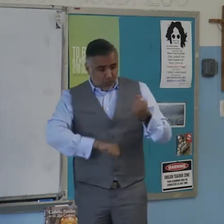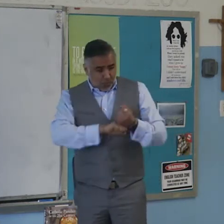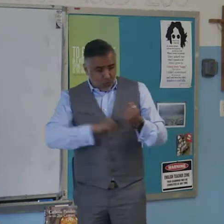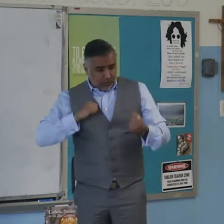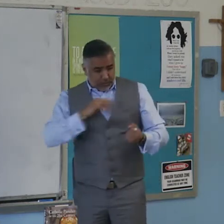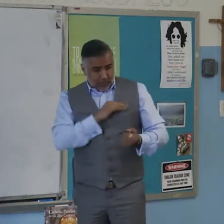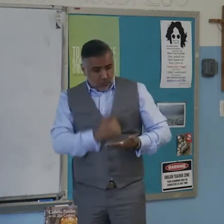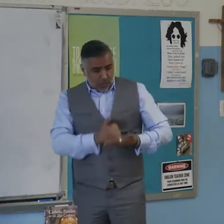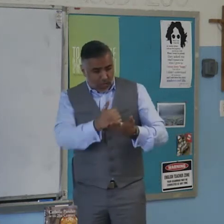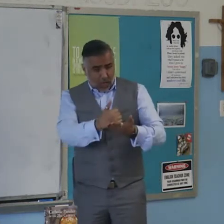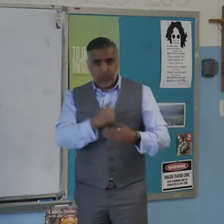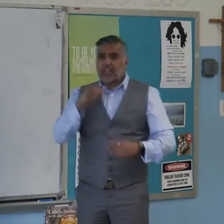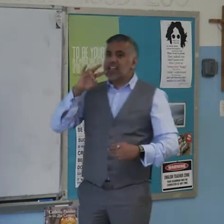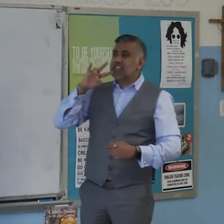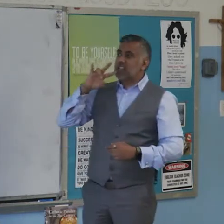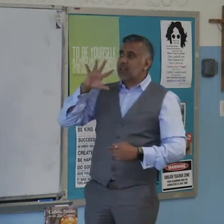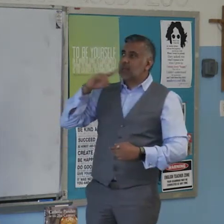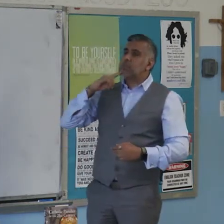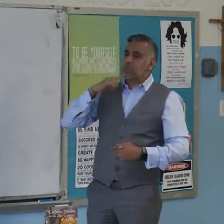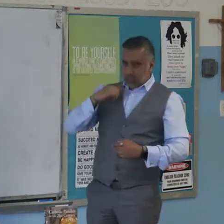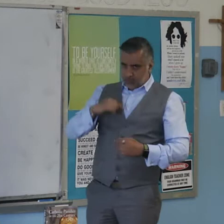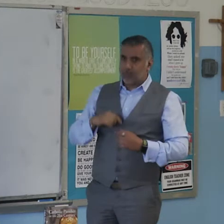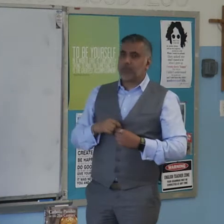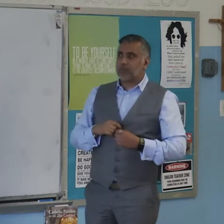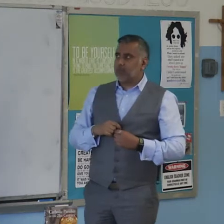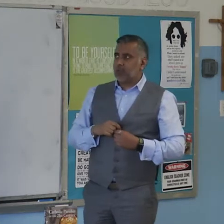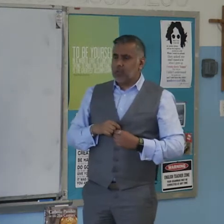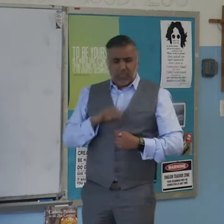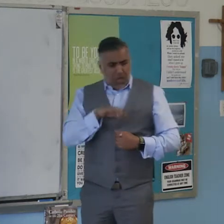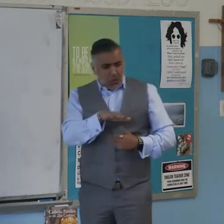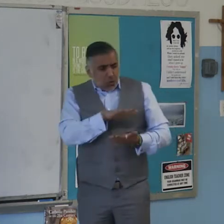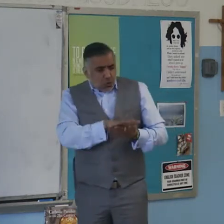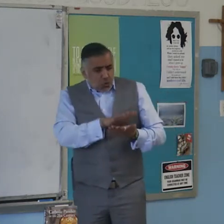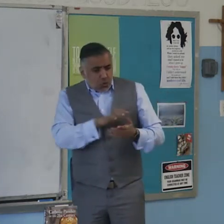students 75% percent said yes. "Does the school make accommodations for